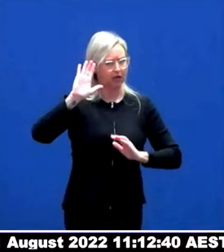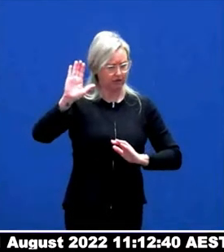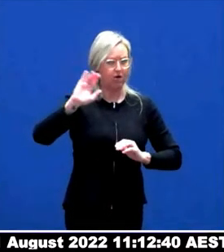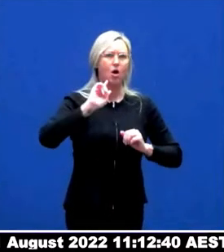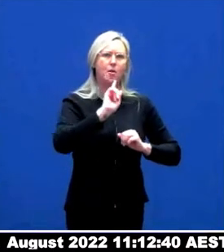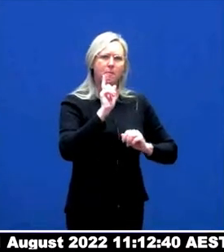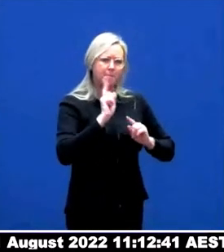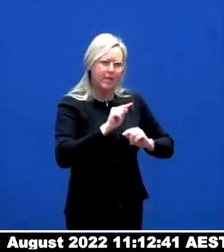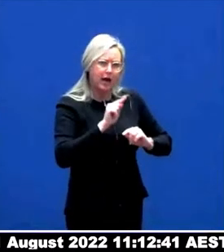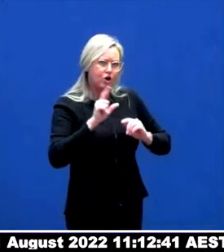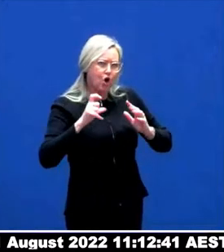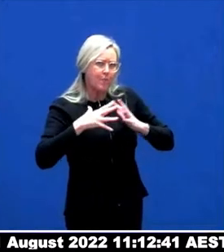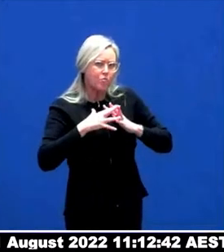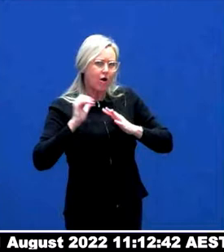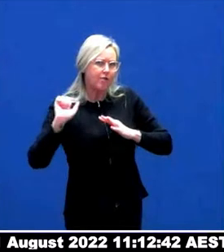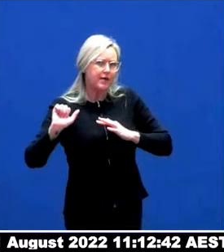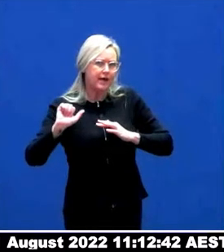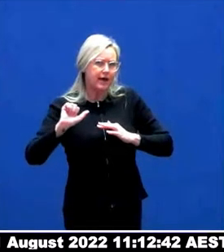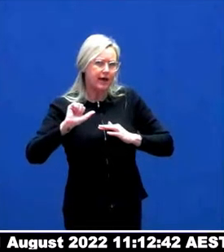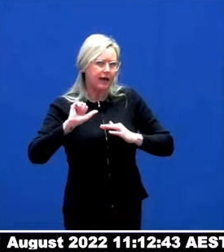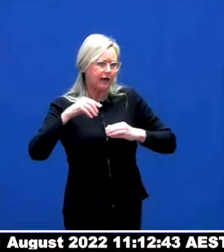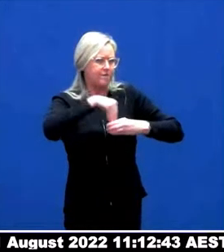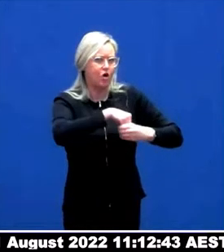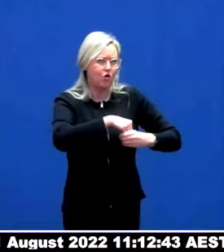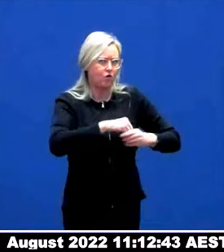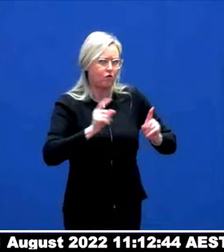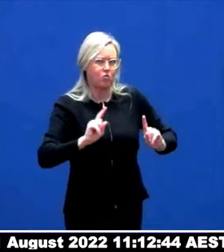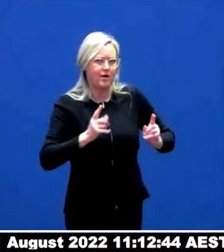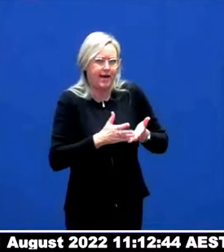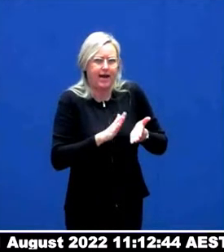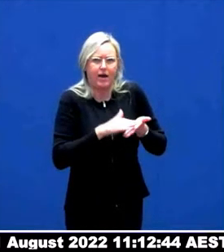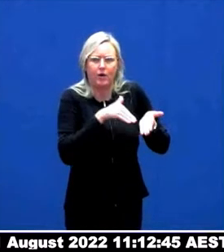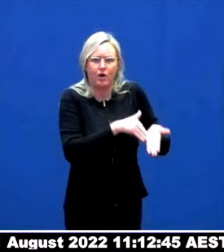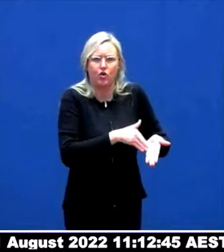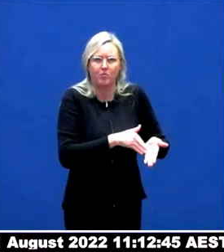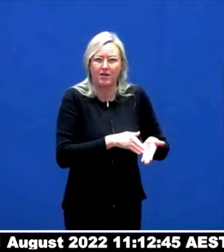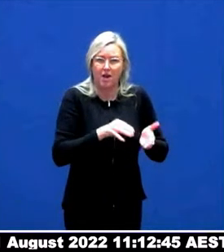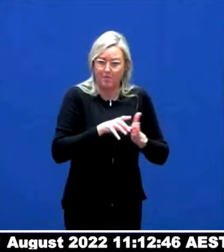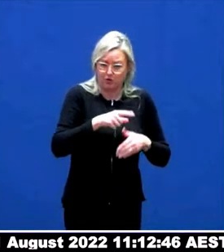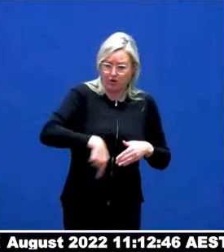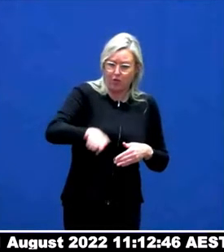for the Commonwealth's role in dealing with this, given that these are NDIS participants.